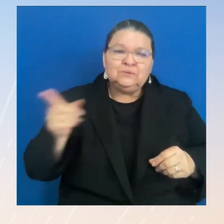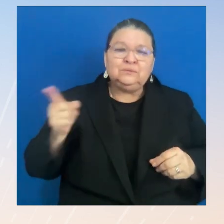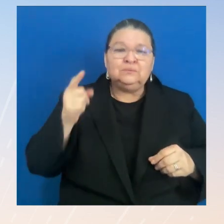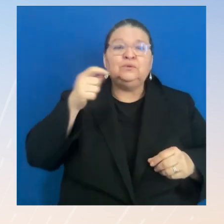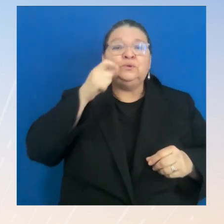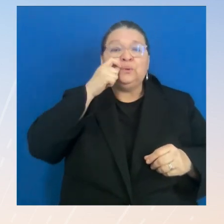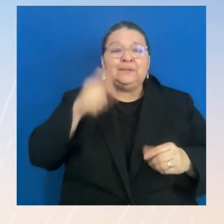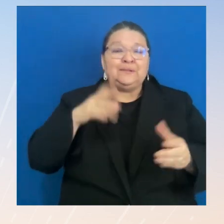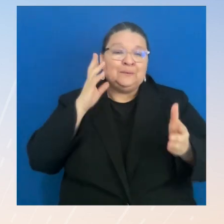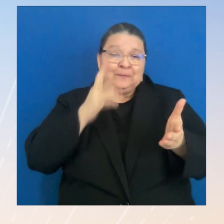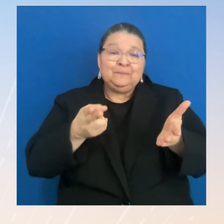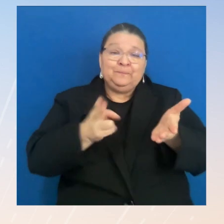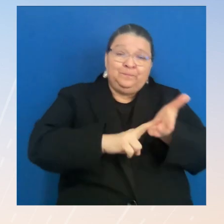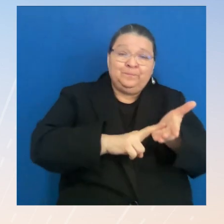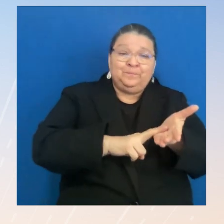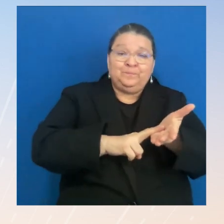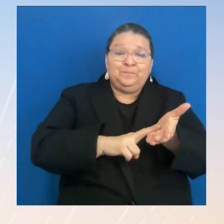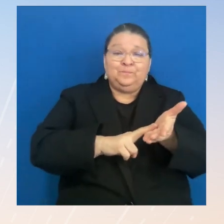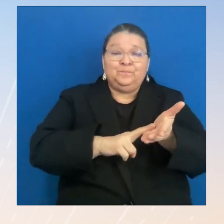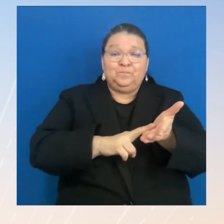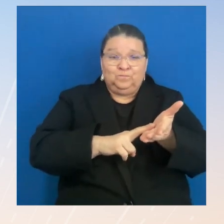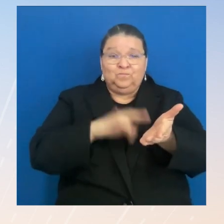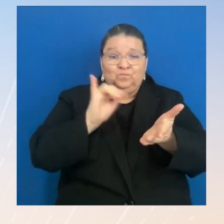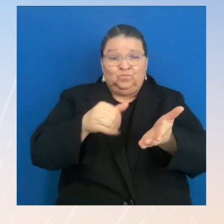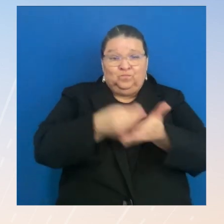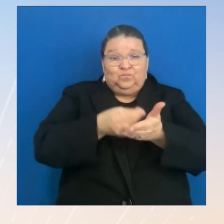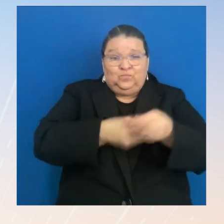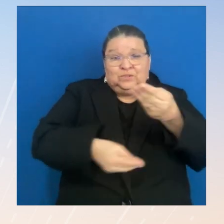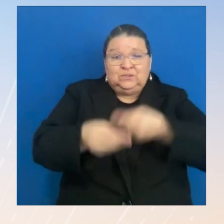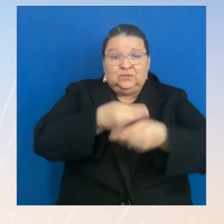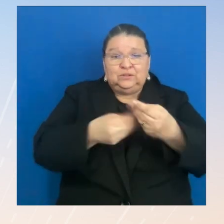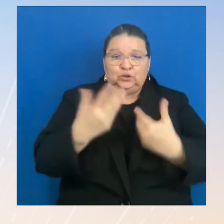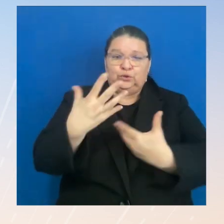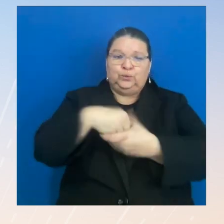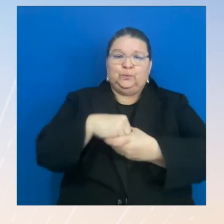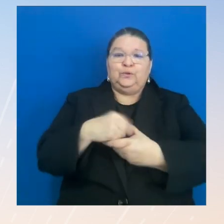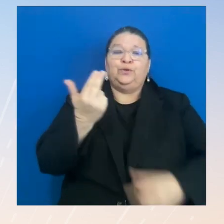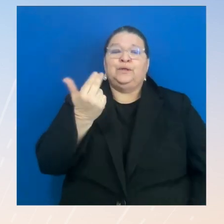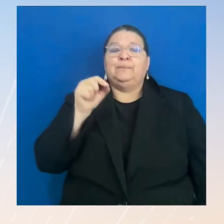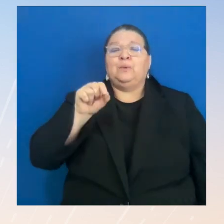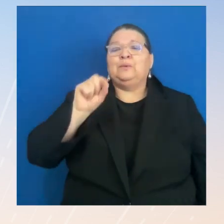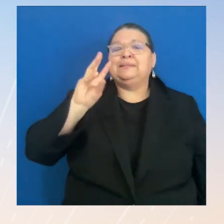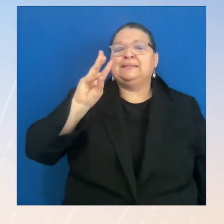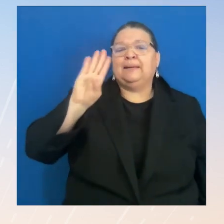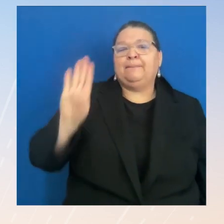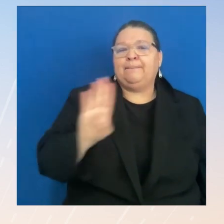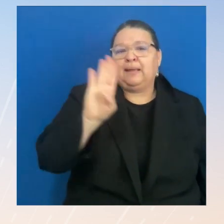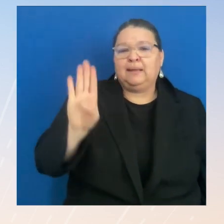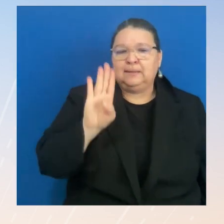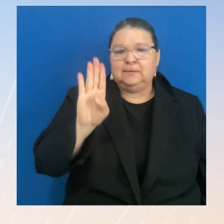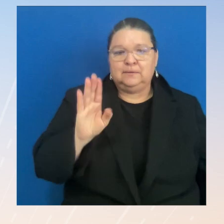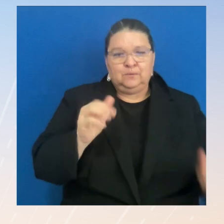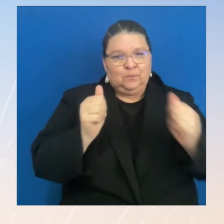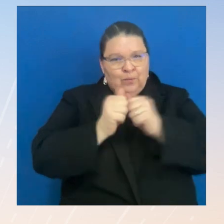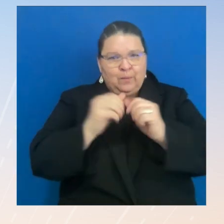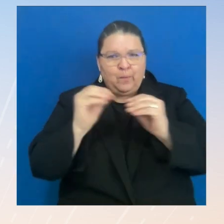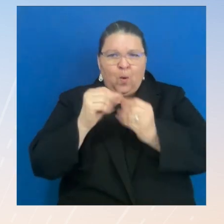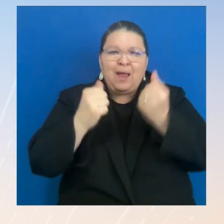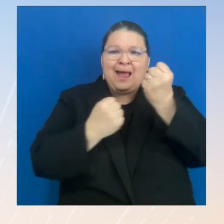an omnibus bill that includes $13.6 billion in security assistance. So, I expect he will share more of those details